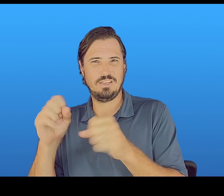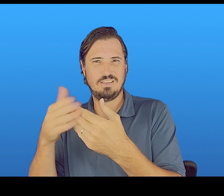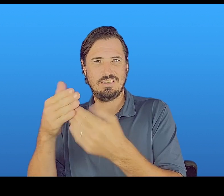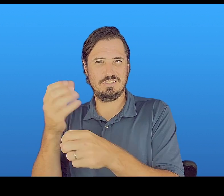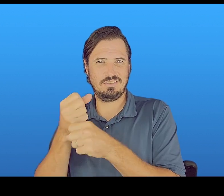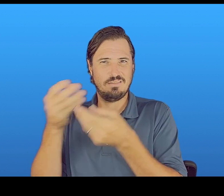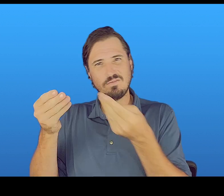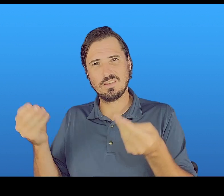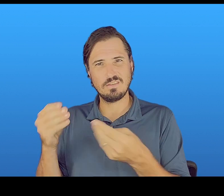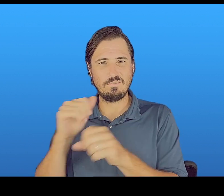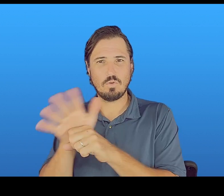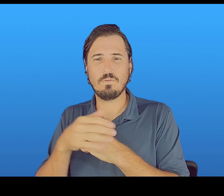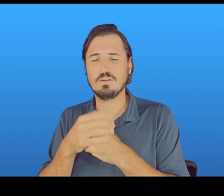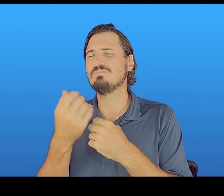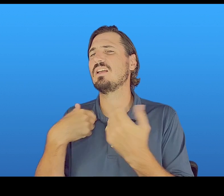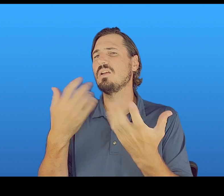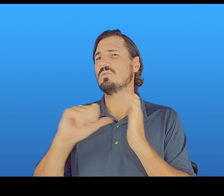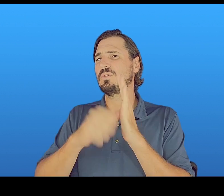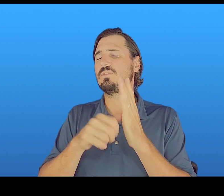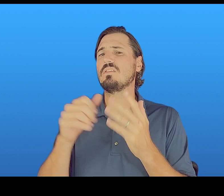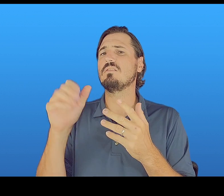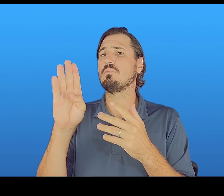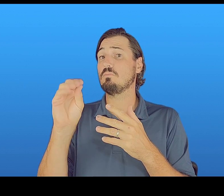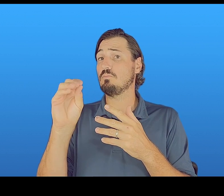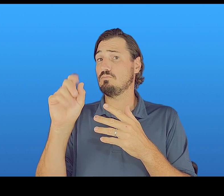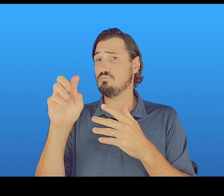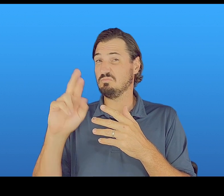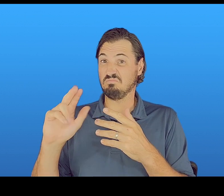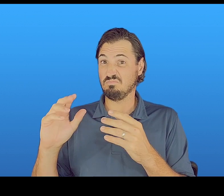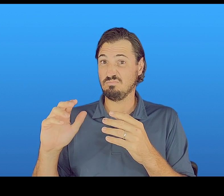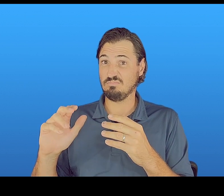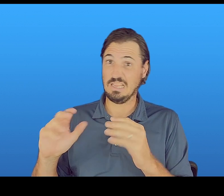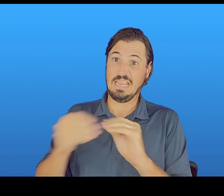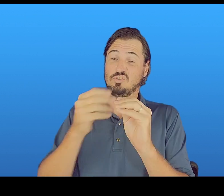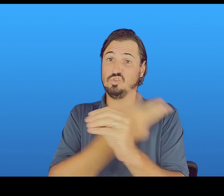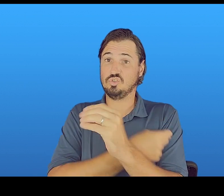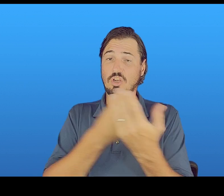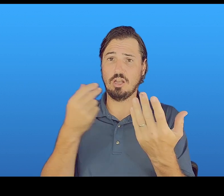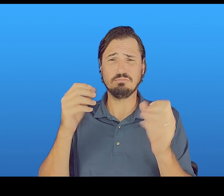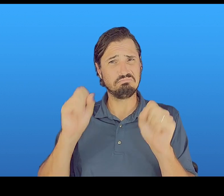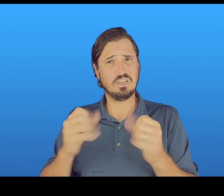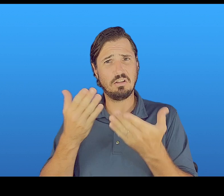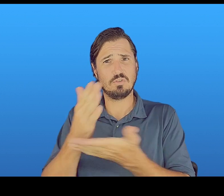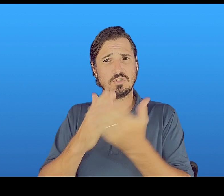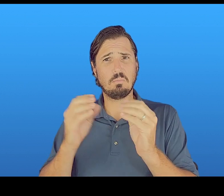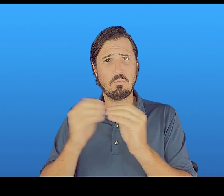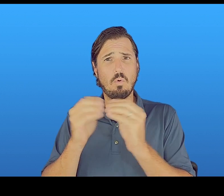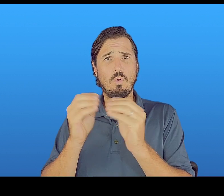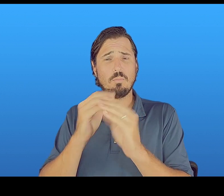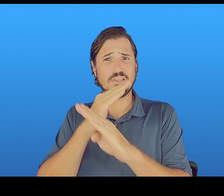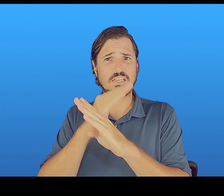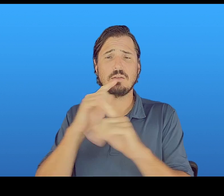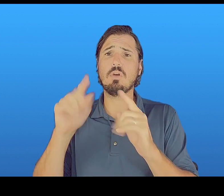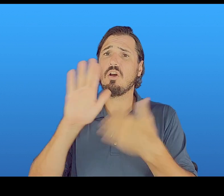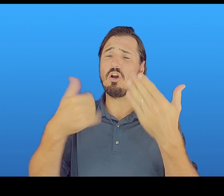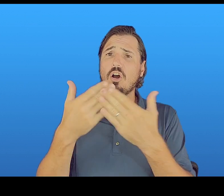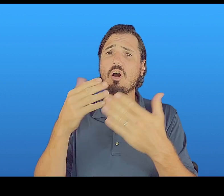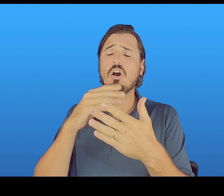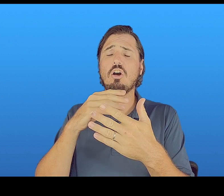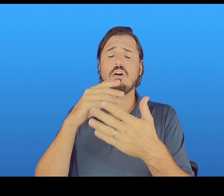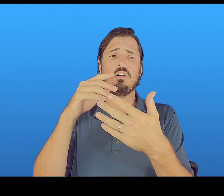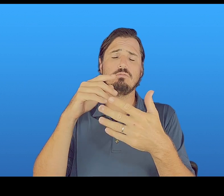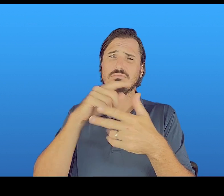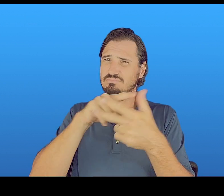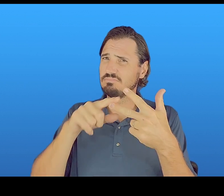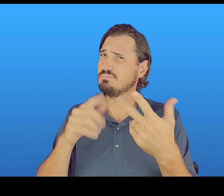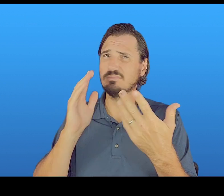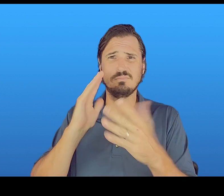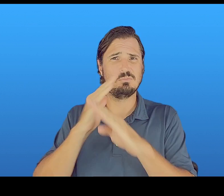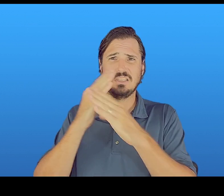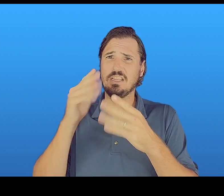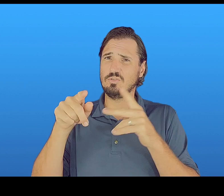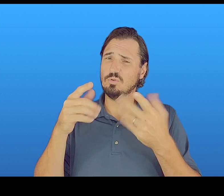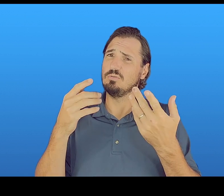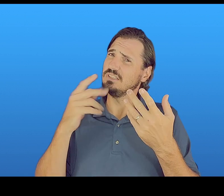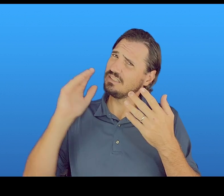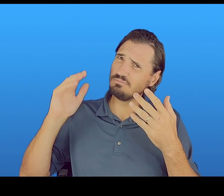I want to emphasize that, while the boosters will provide some additional protection, all three vaccines continue to be highly effective in reducing risk of severe disease, hospitalization, and